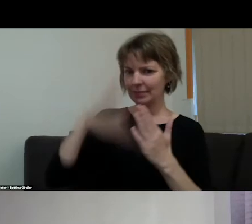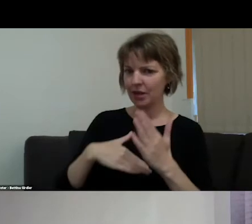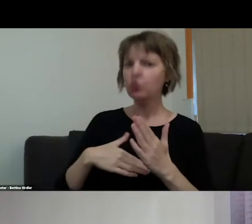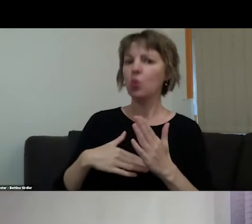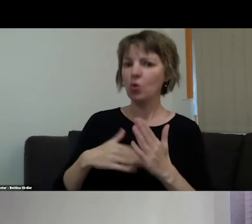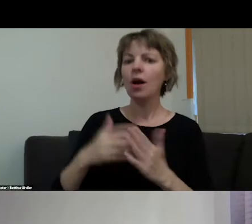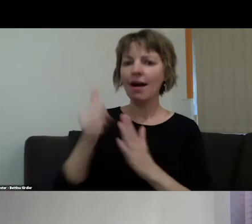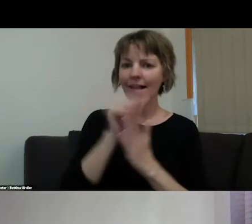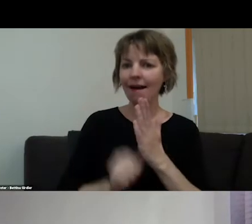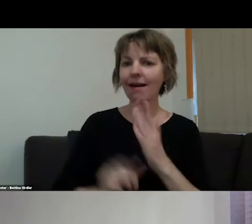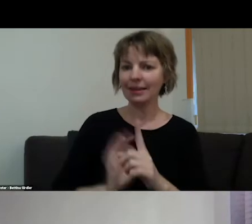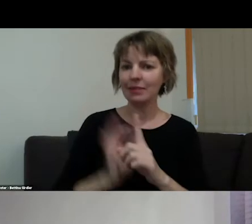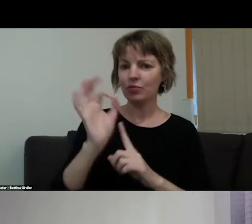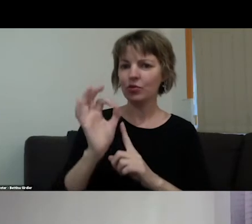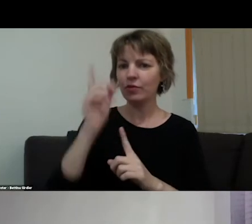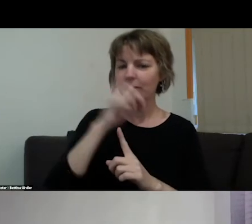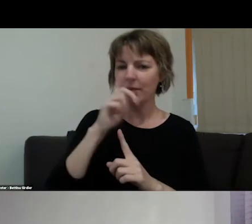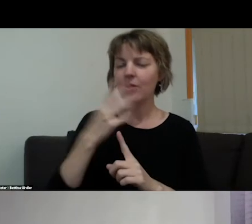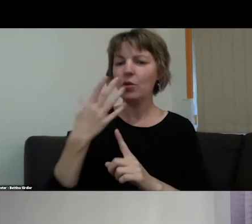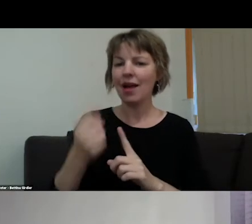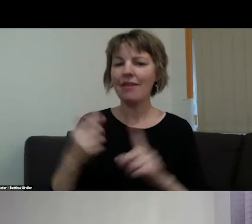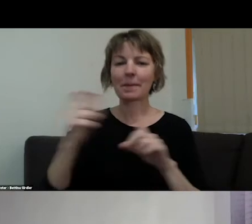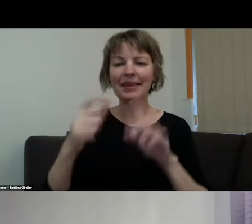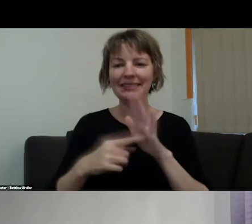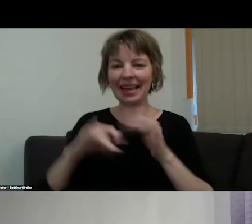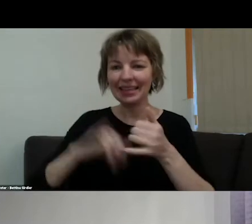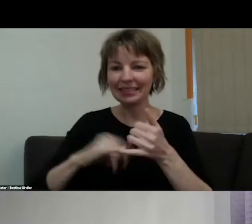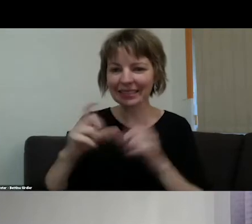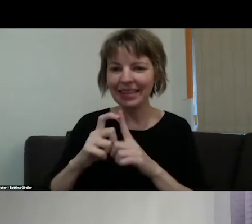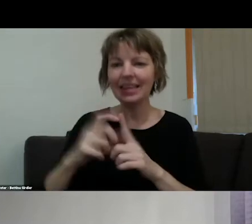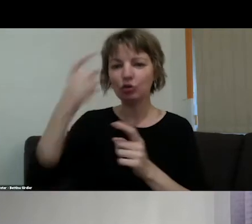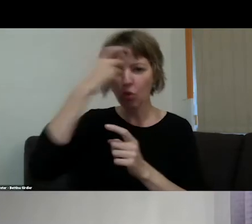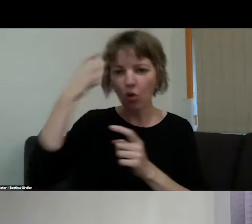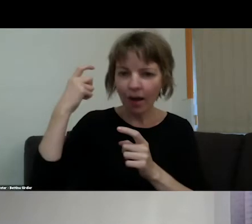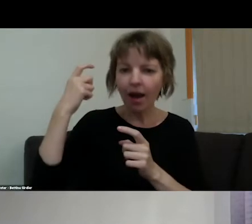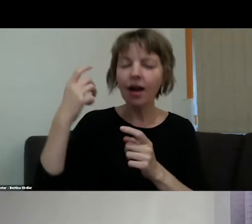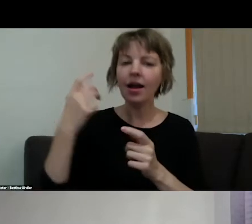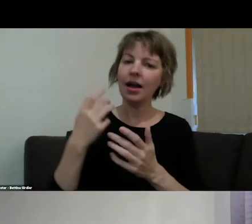Can you talk to us a bit about your experience with arts and creativity in the health and wellbeing space?